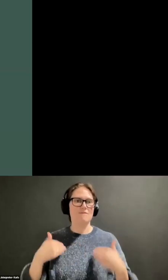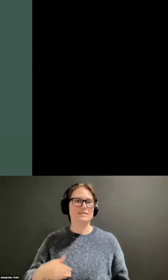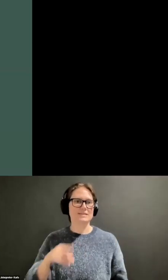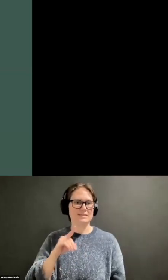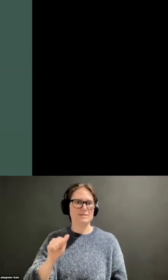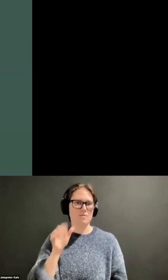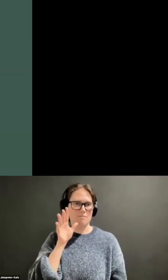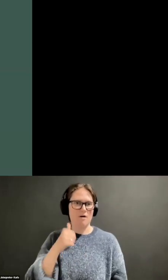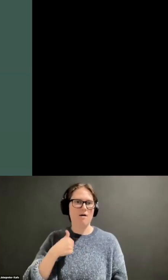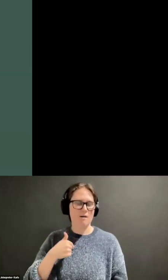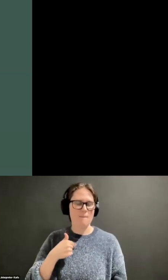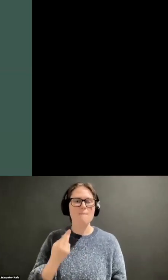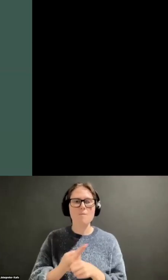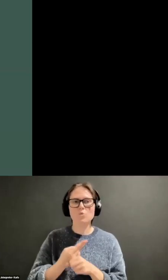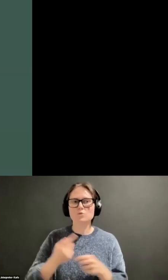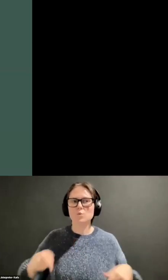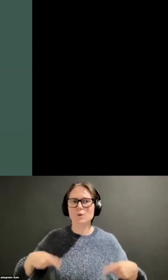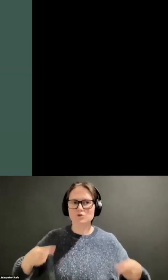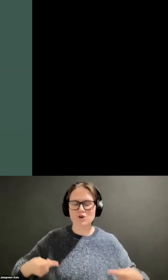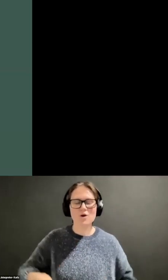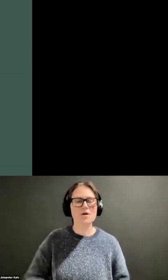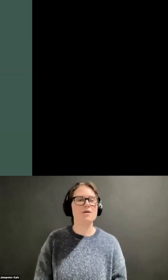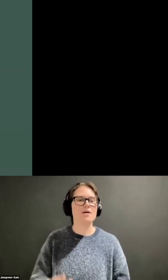wheelchair. I have a nine-year-old and I have